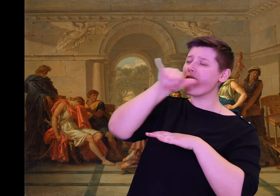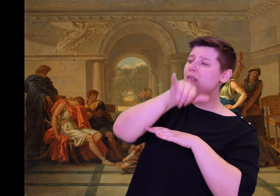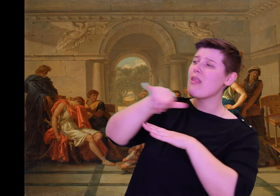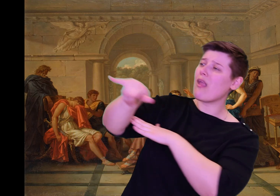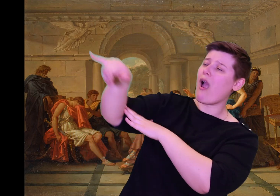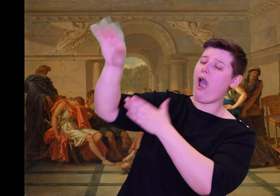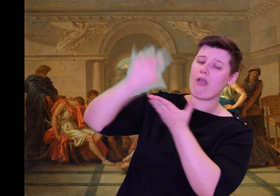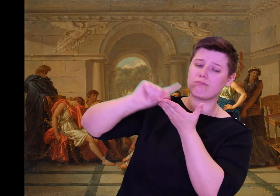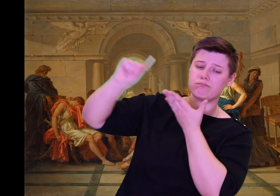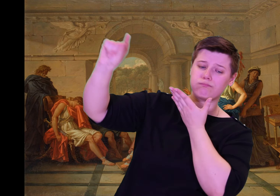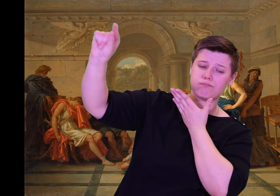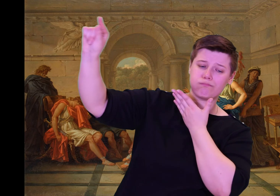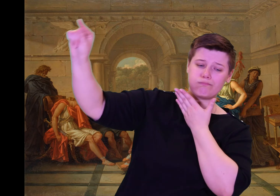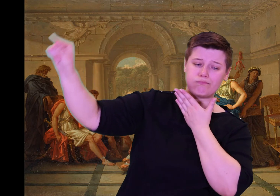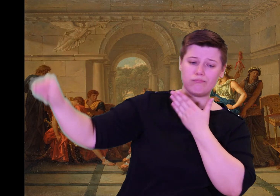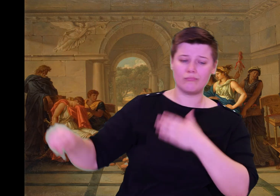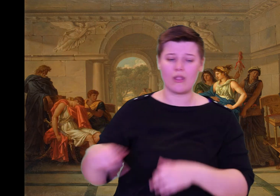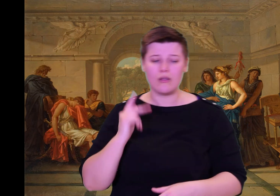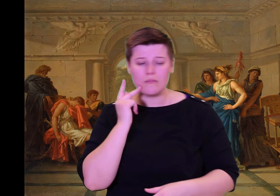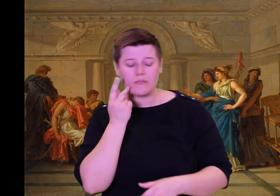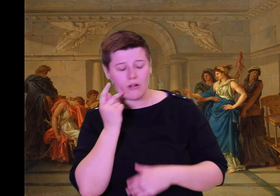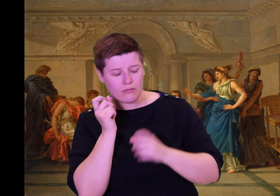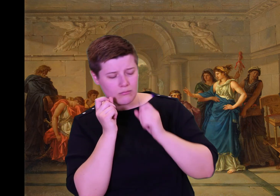lurked in ambush. Book 5